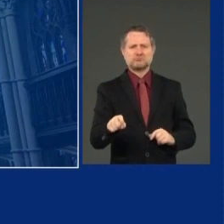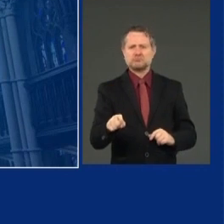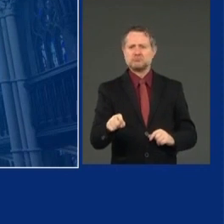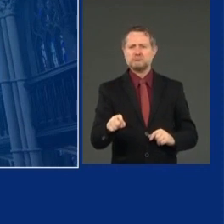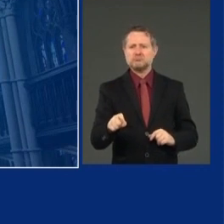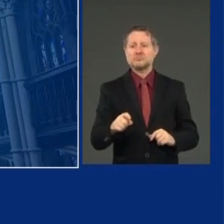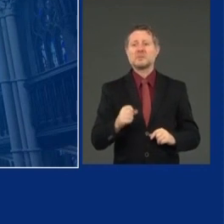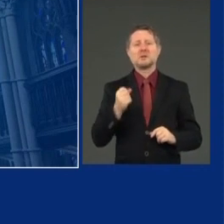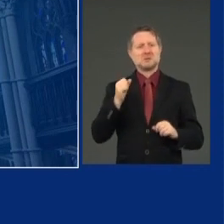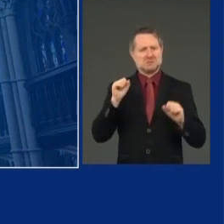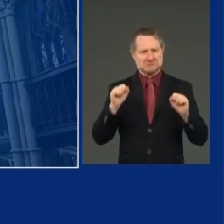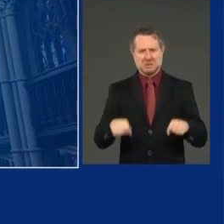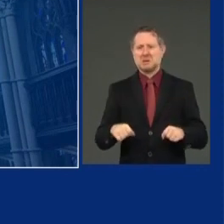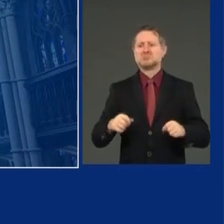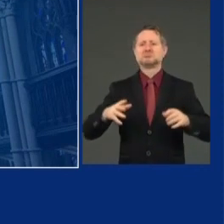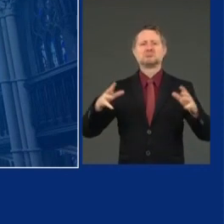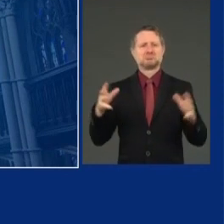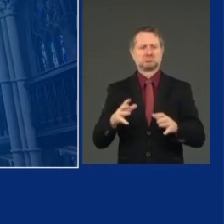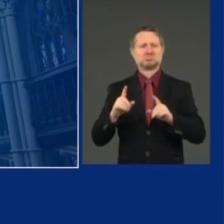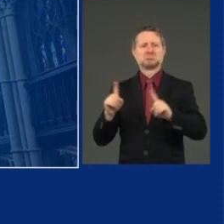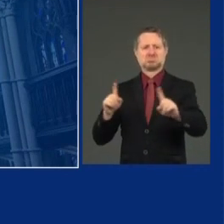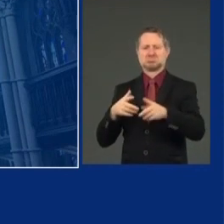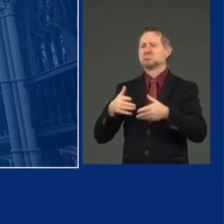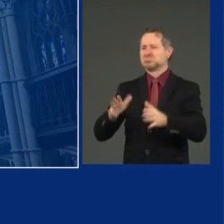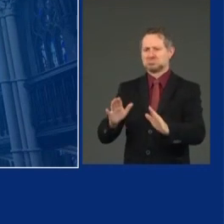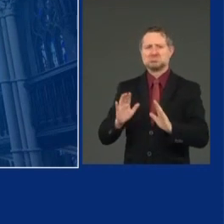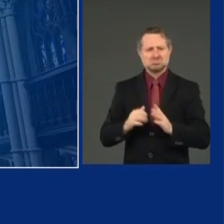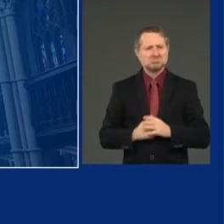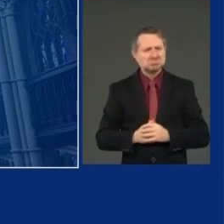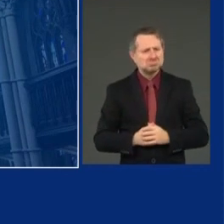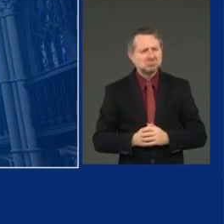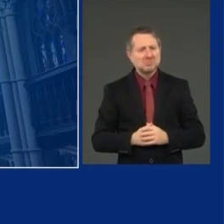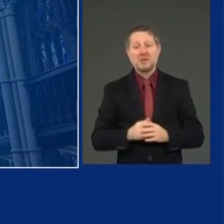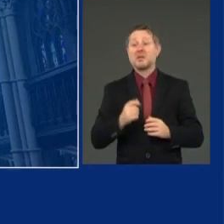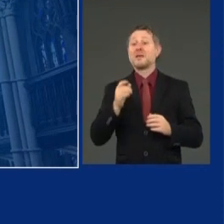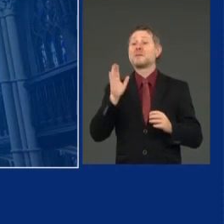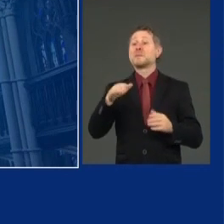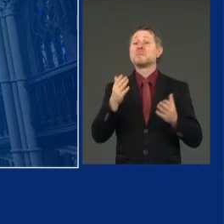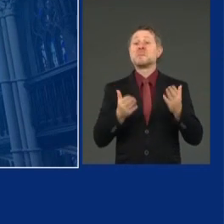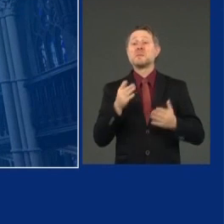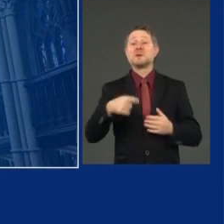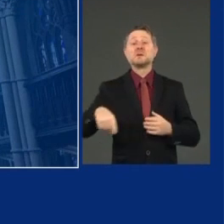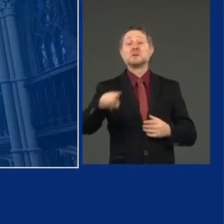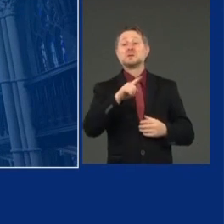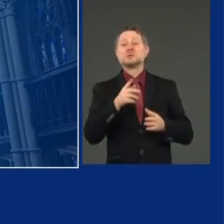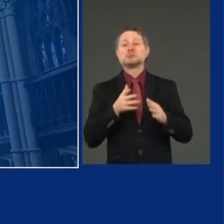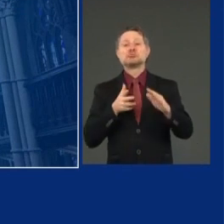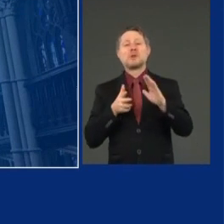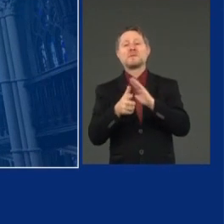TEN PEOPLE WITH STRICT SOCIAL DISTANCING GUIDELINES AT